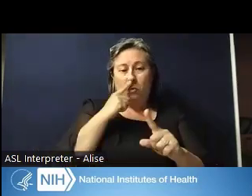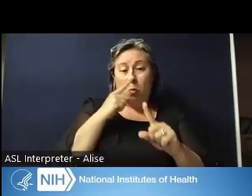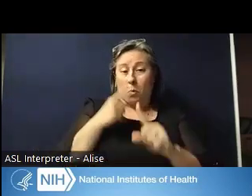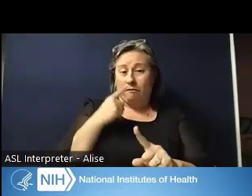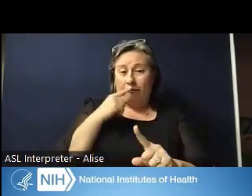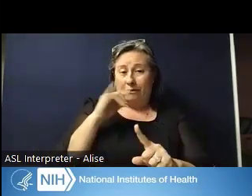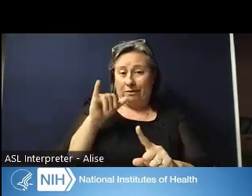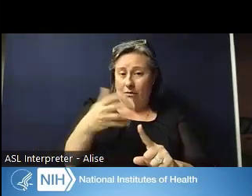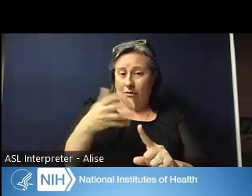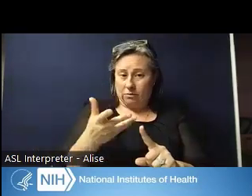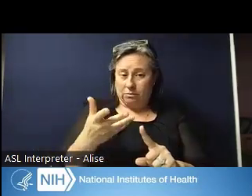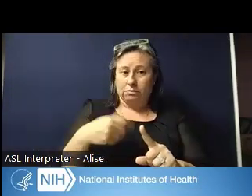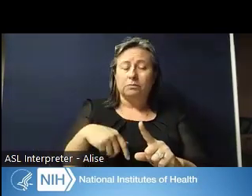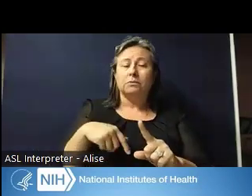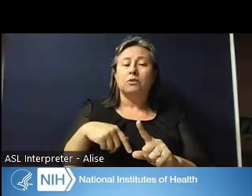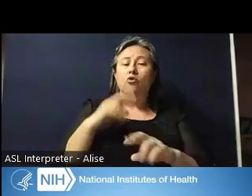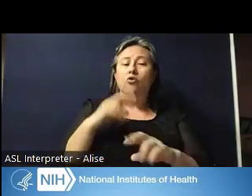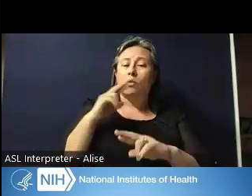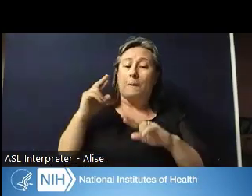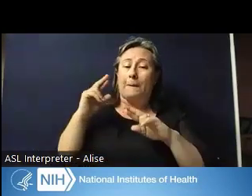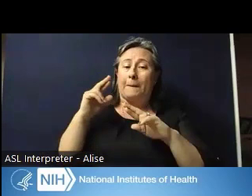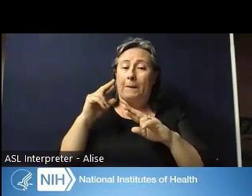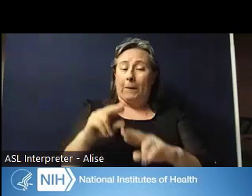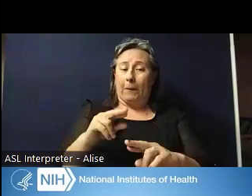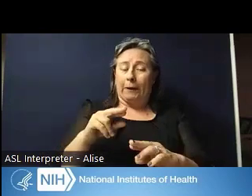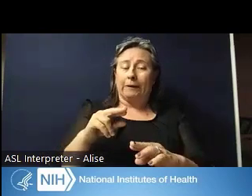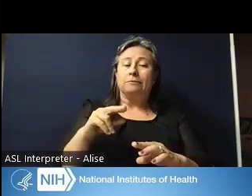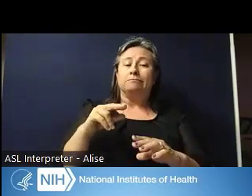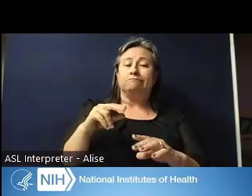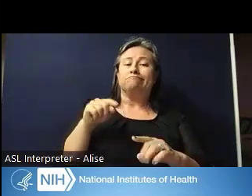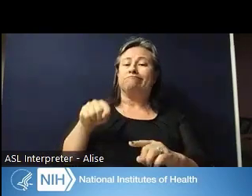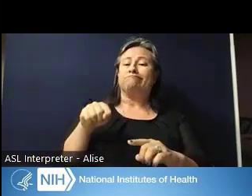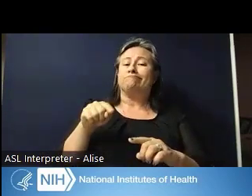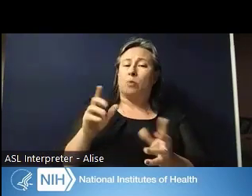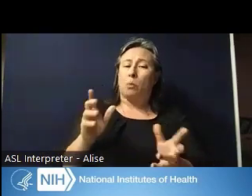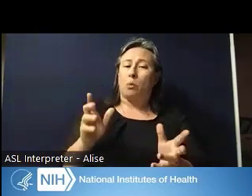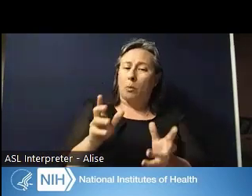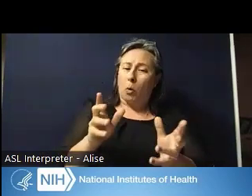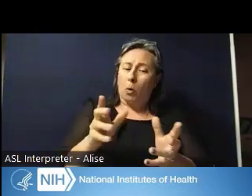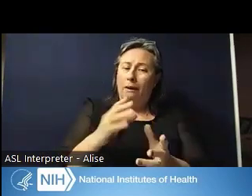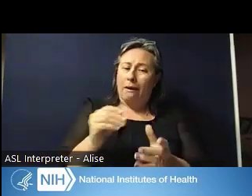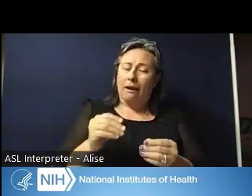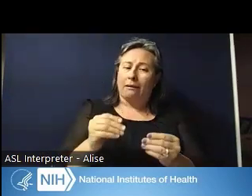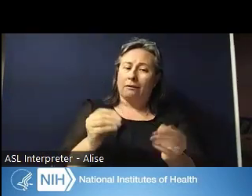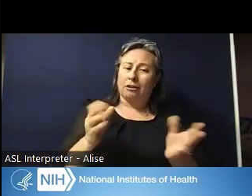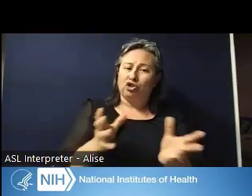is so that reporting ... The reporting is to promote and encourage transparency